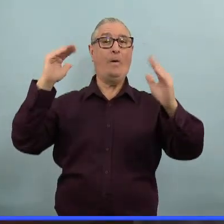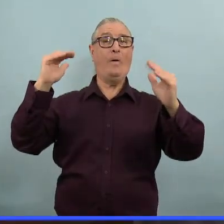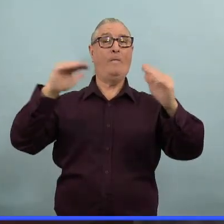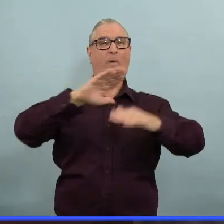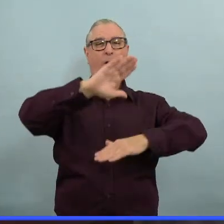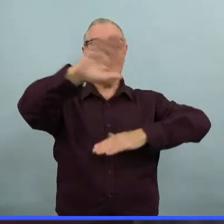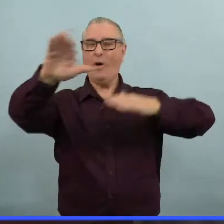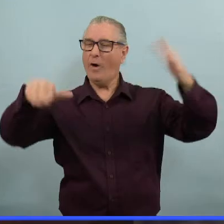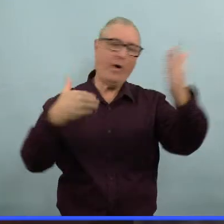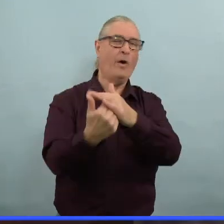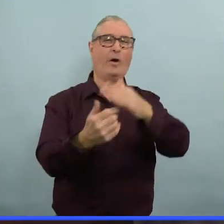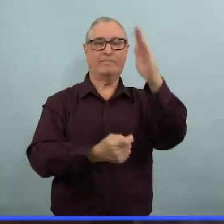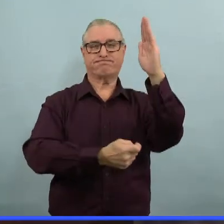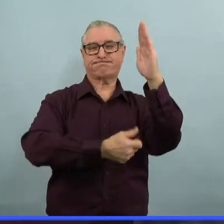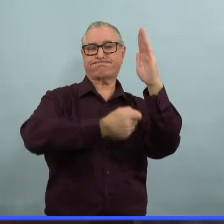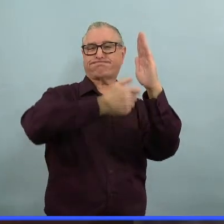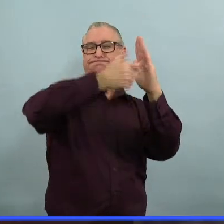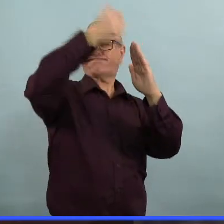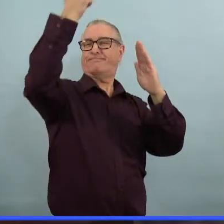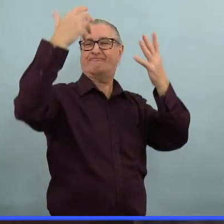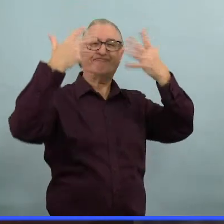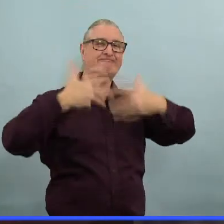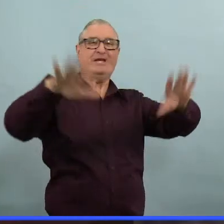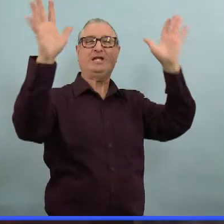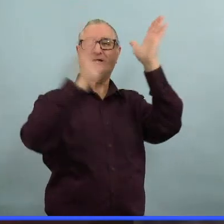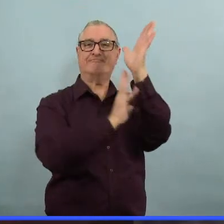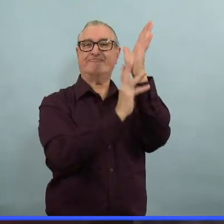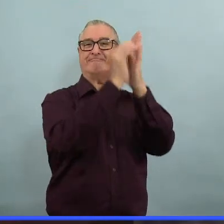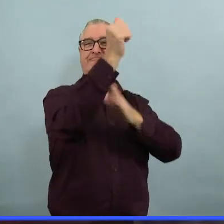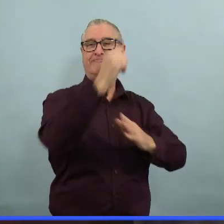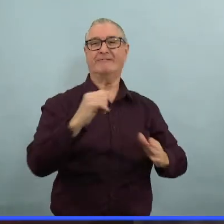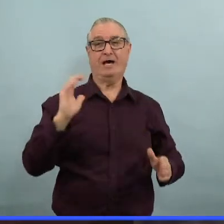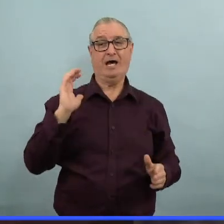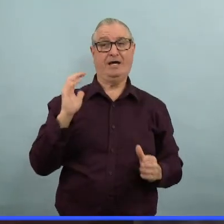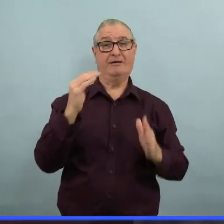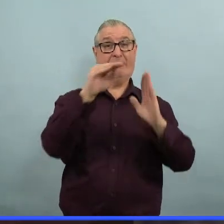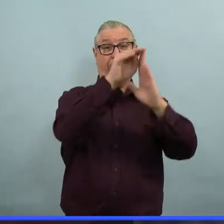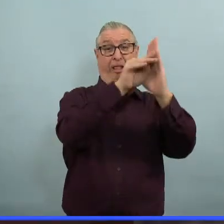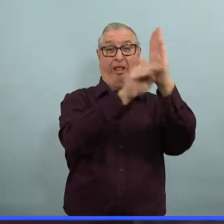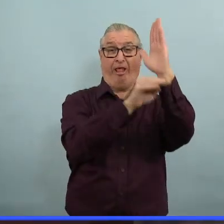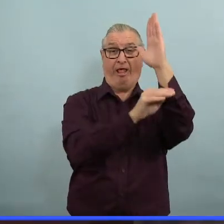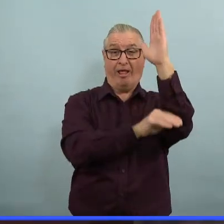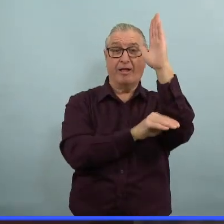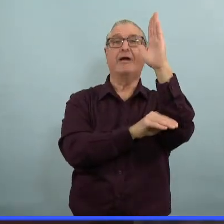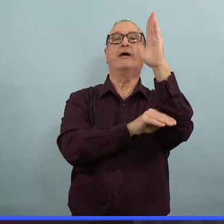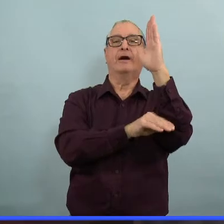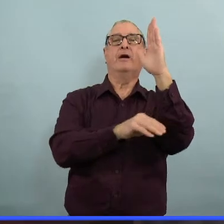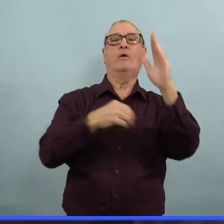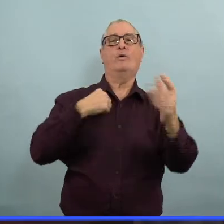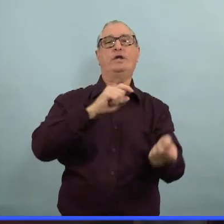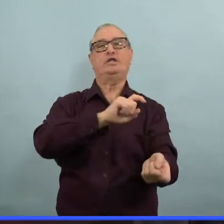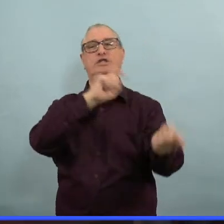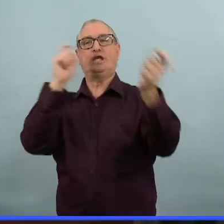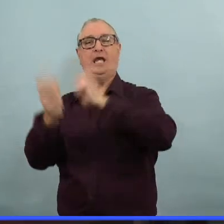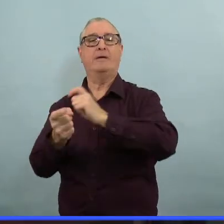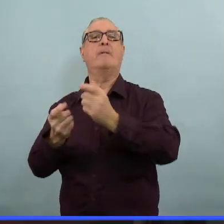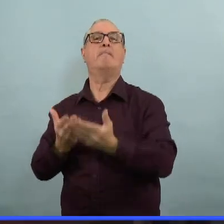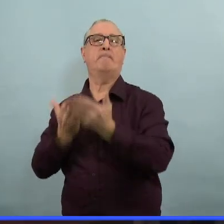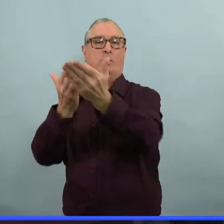to recommendations i want to thank the over 87 percent of manitobans 18 and older who have been